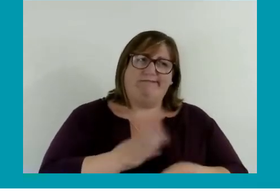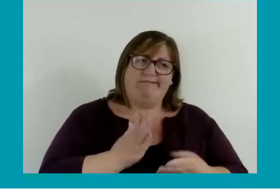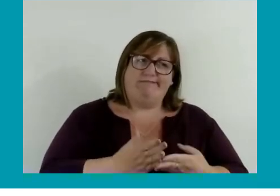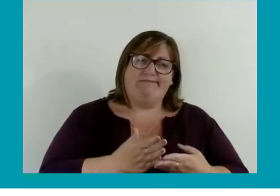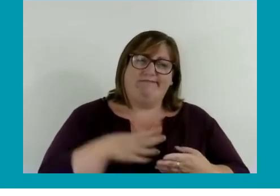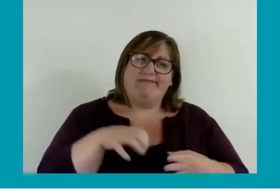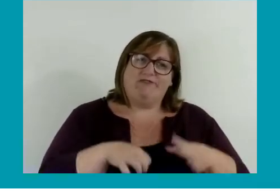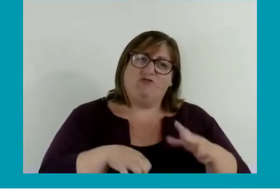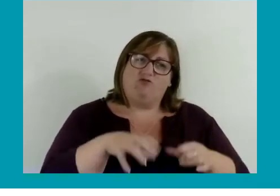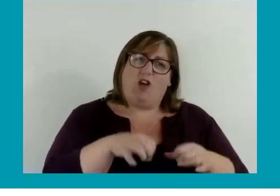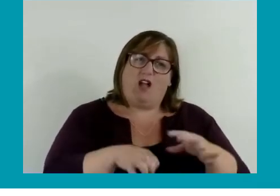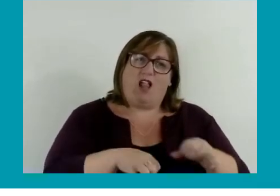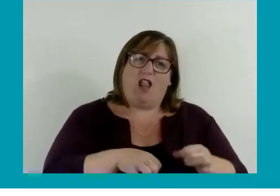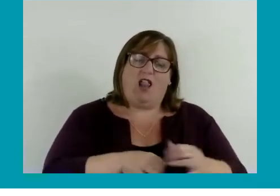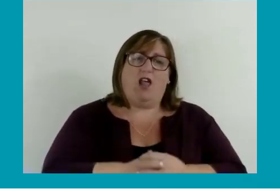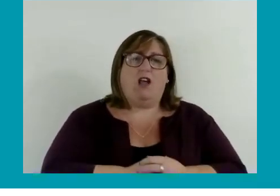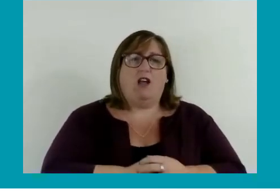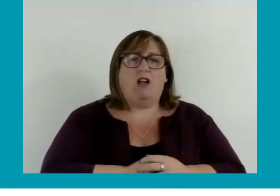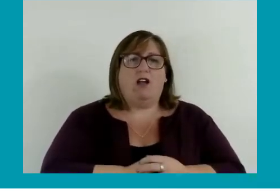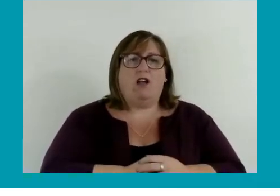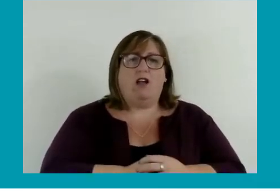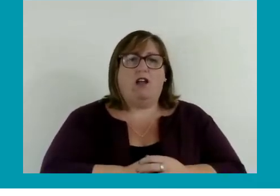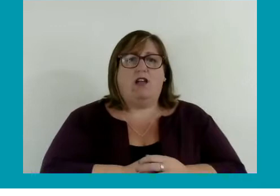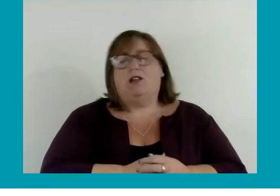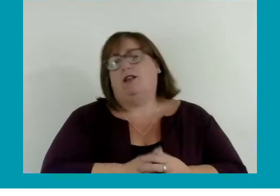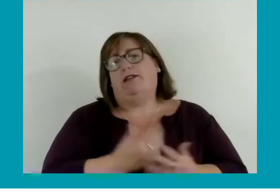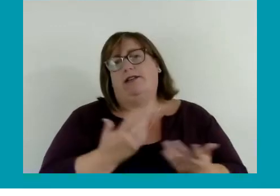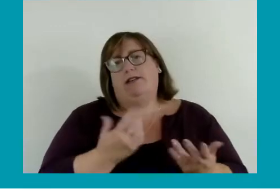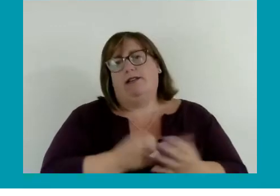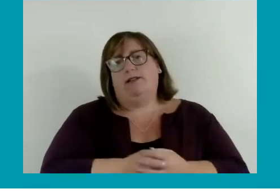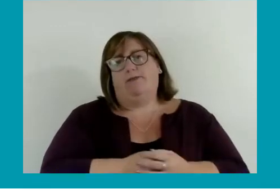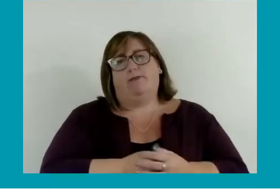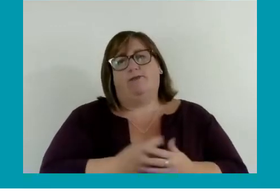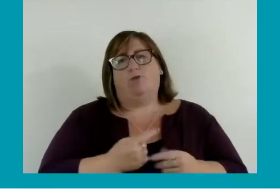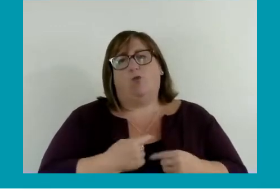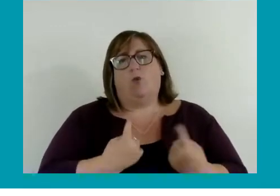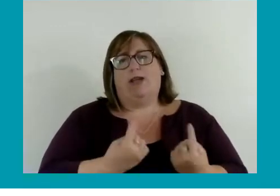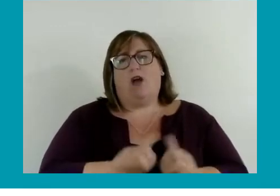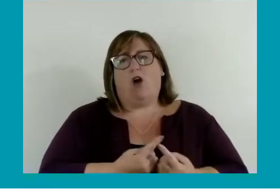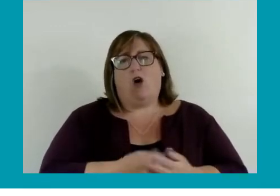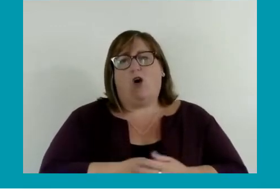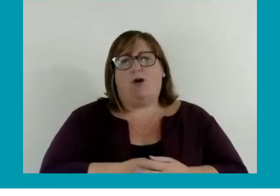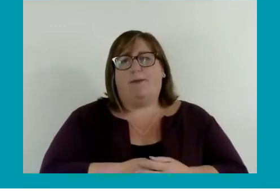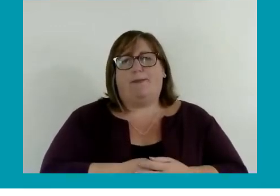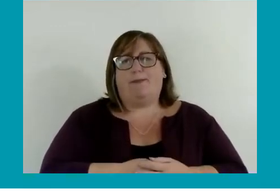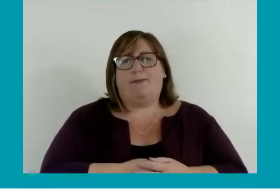that have those skills and we're not a natural fit for them they might be looking at google and